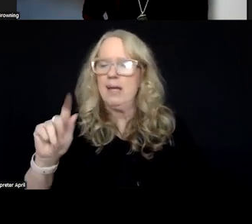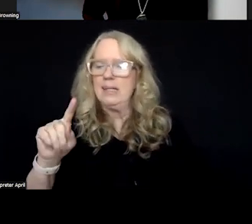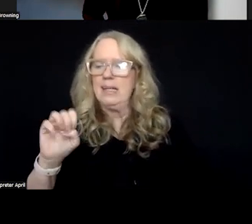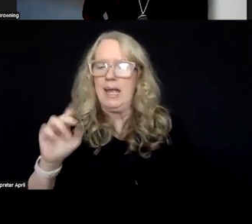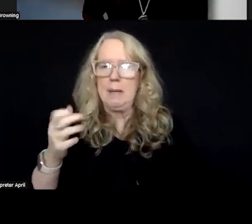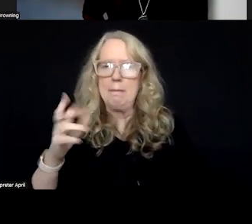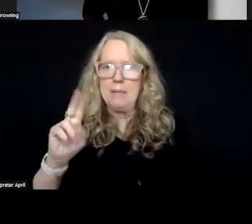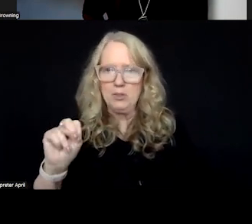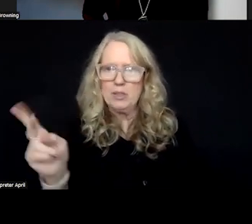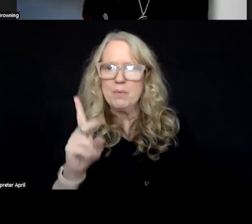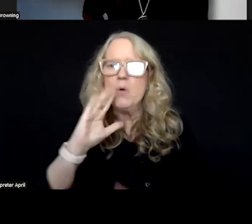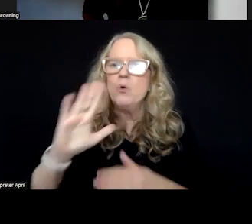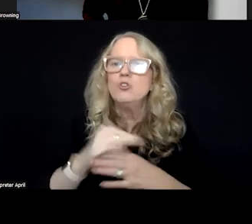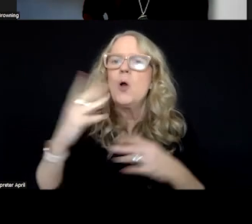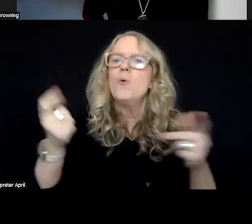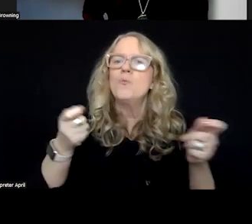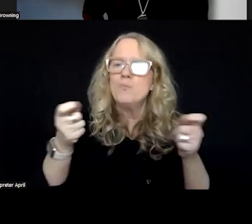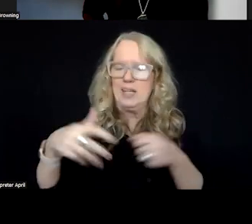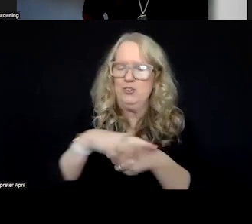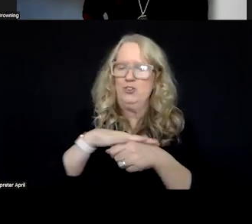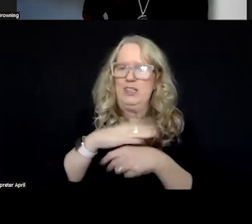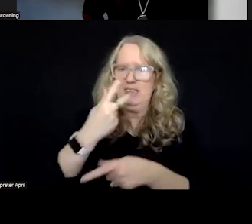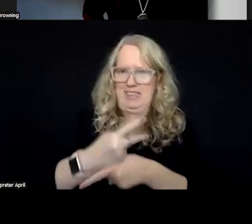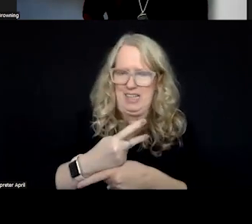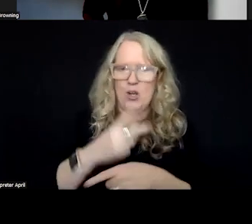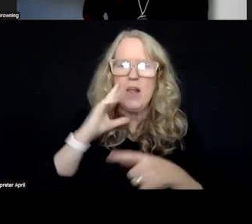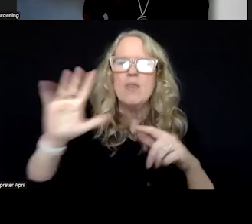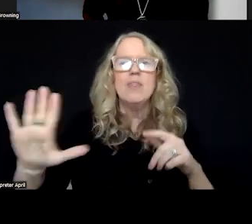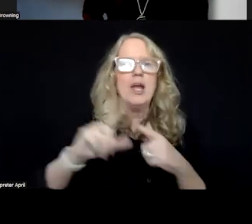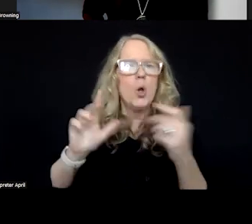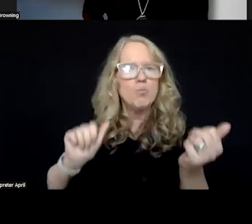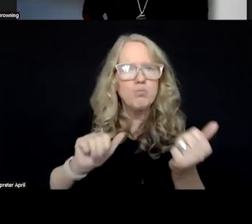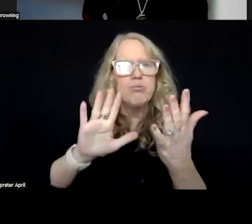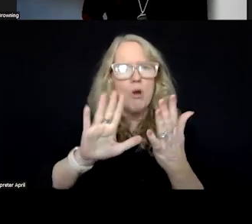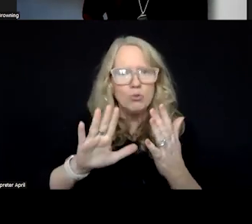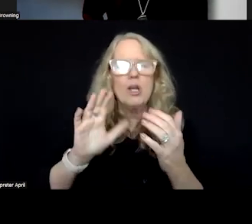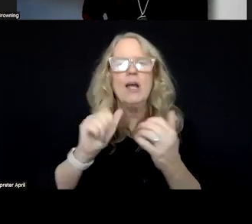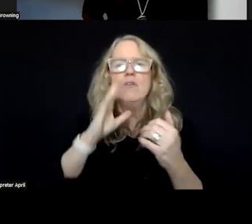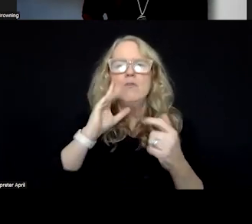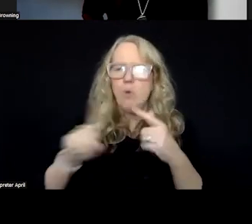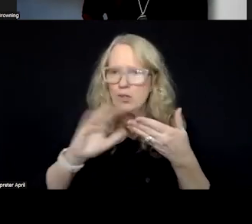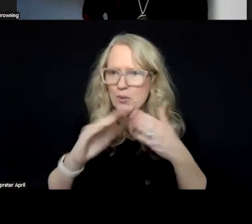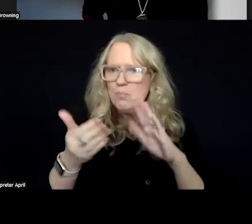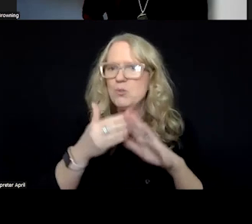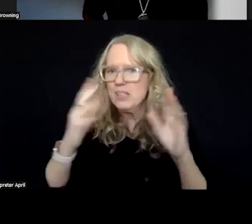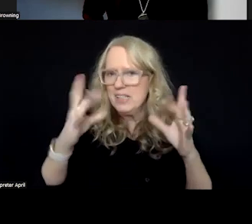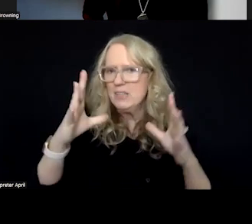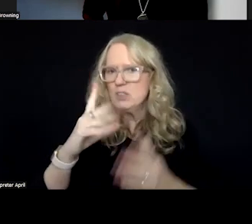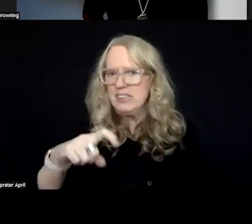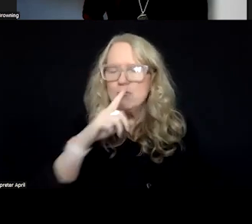ONE LOCAL'S APPROACH TO MEET THE COMMUNITY'S NEEDS. THRILLED TO